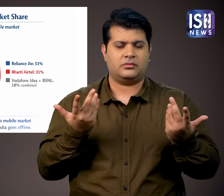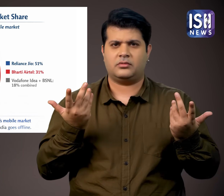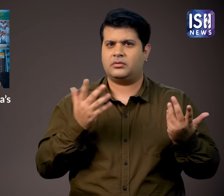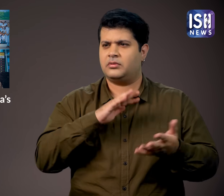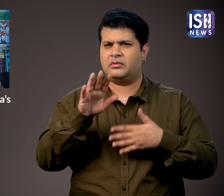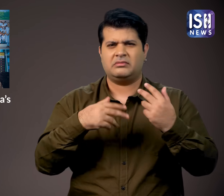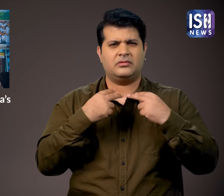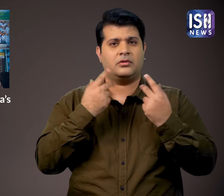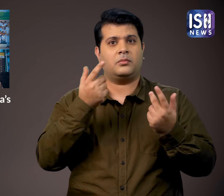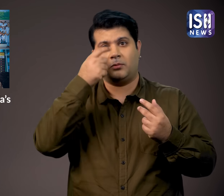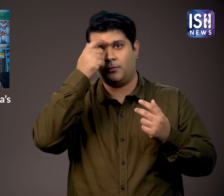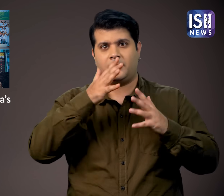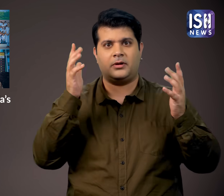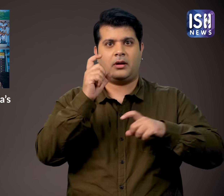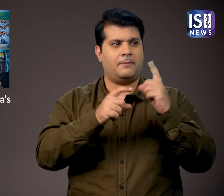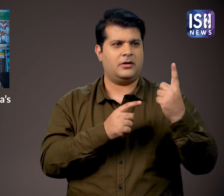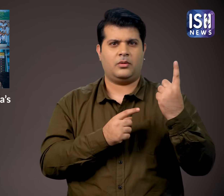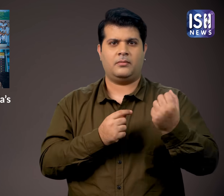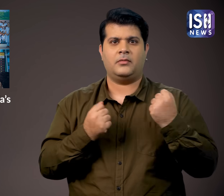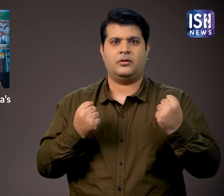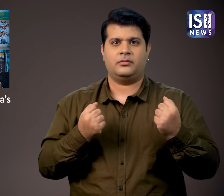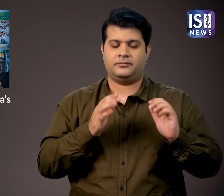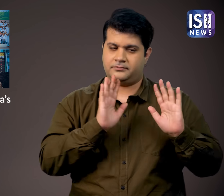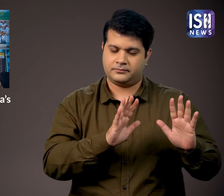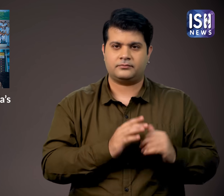When power is concentrated in one company, the public can be affected.